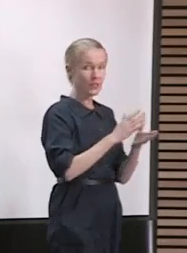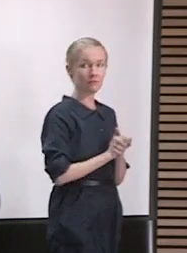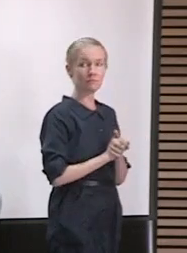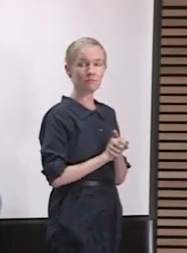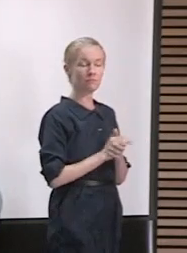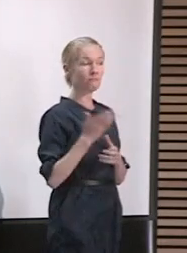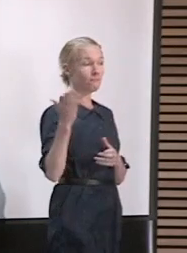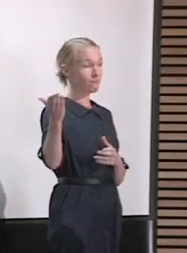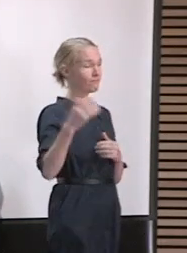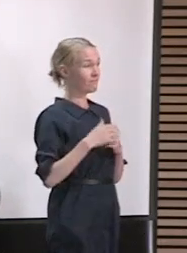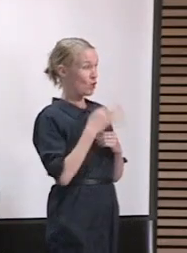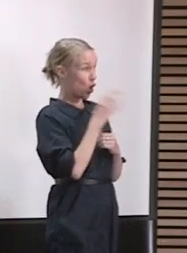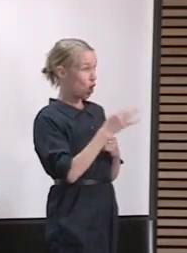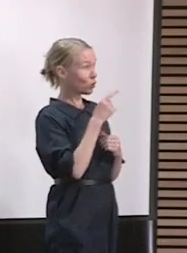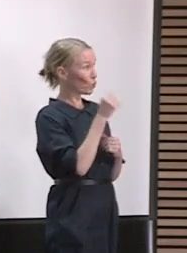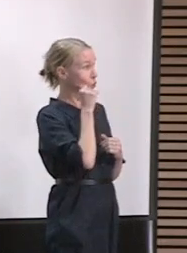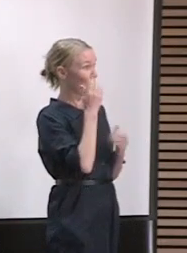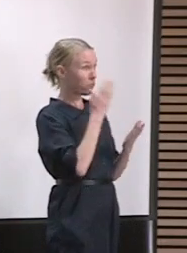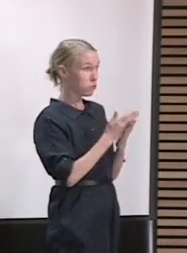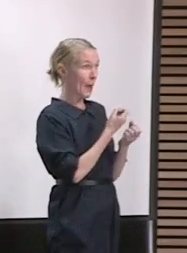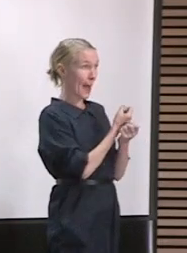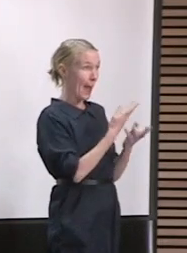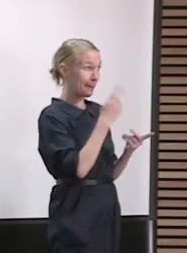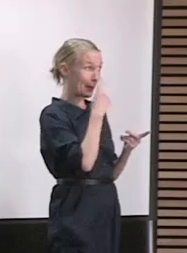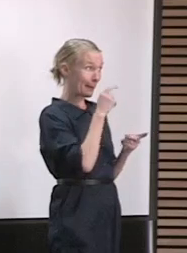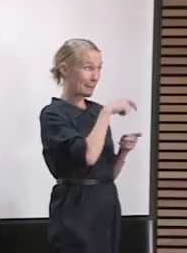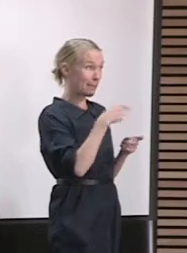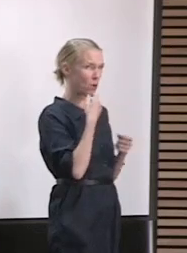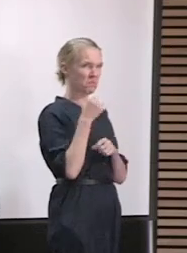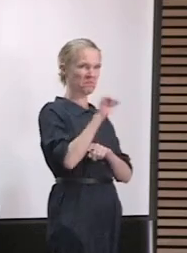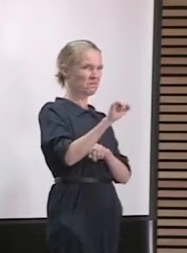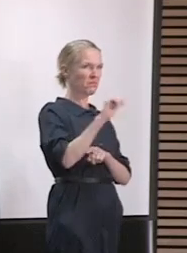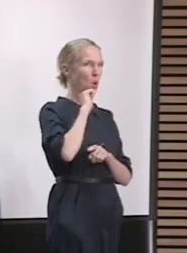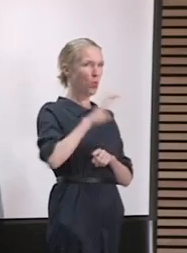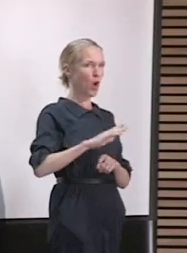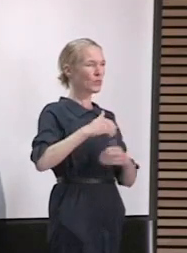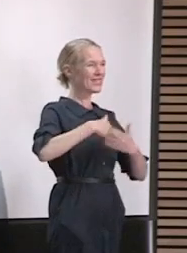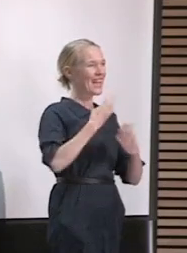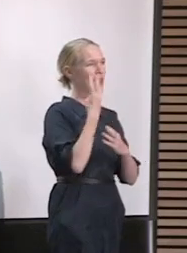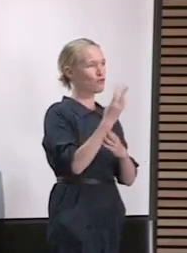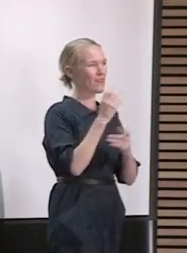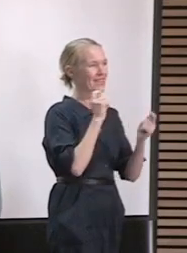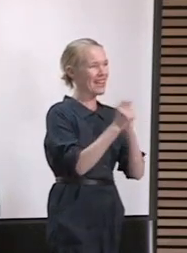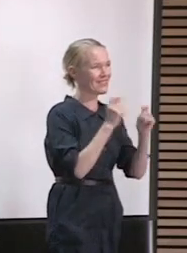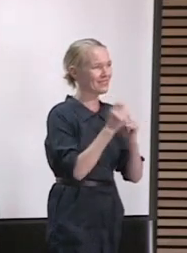explicitly say how many people have not taken the Day 3 test? No, I haven't got that figure in front of me, no.